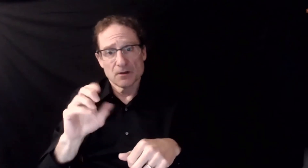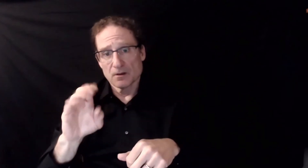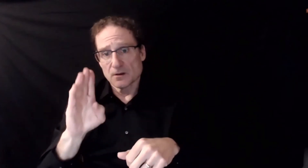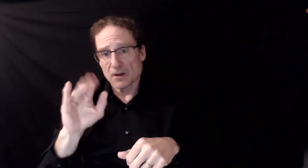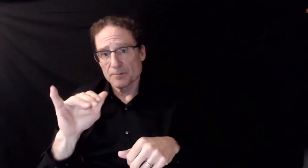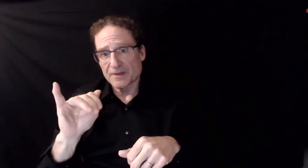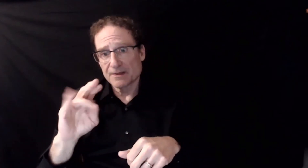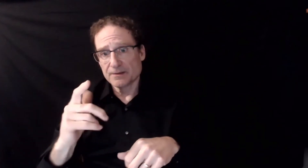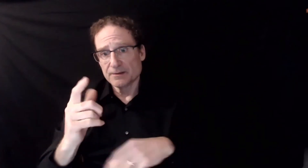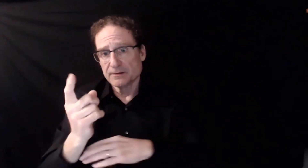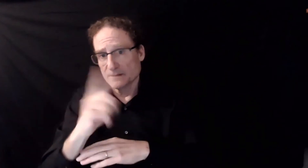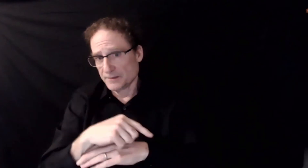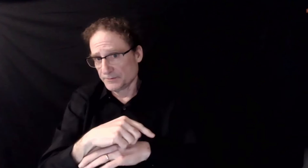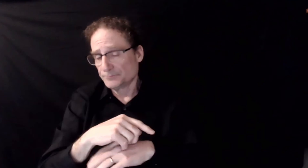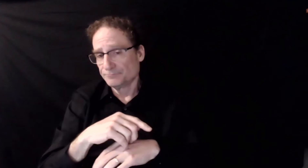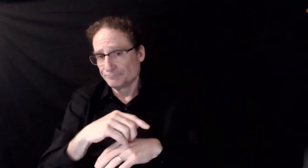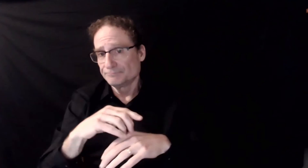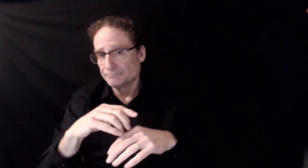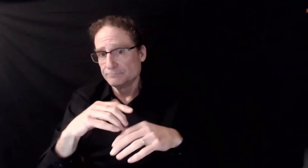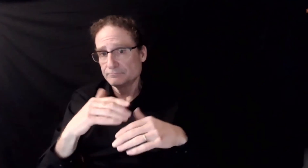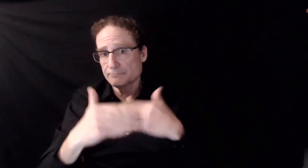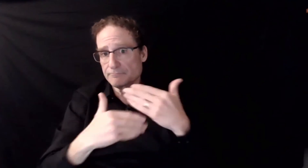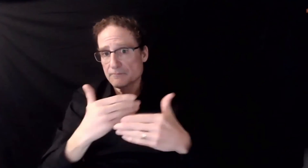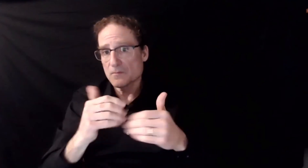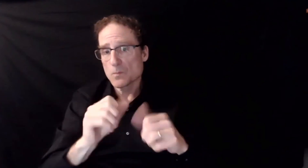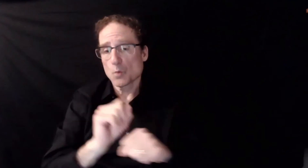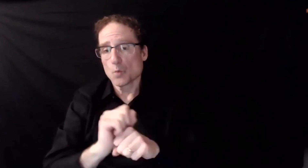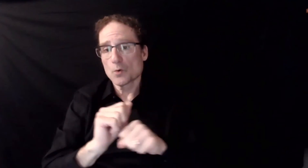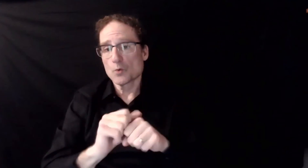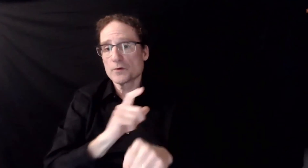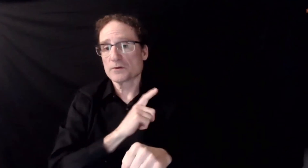to establish Lobby Day for deaf